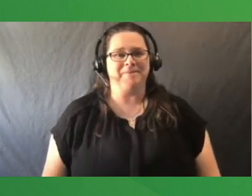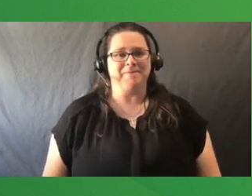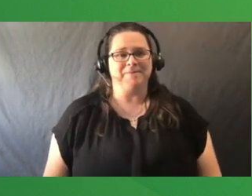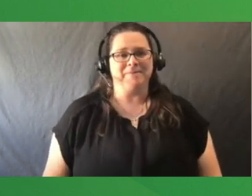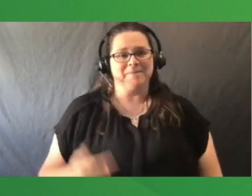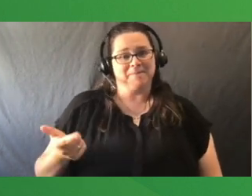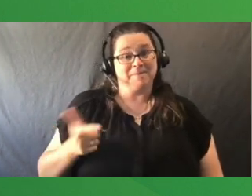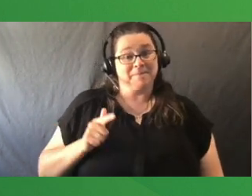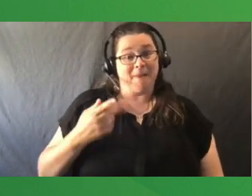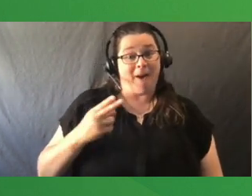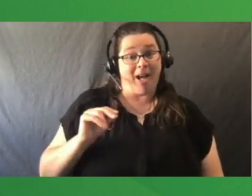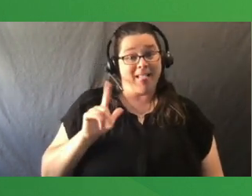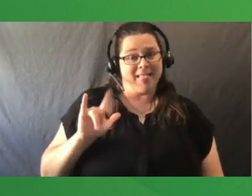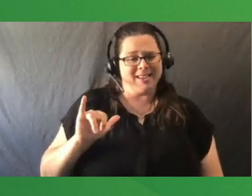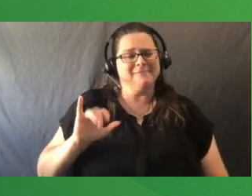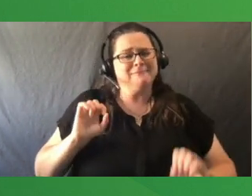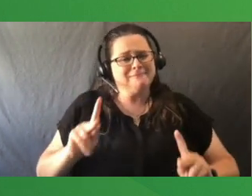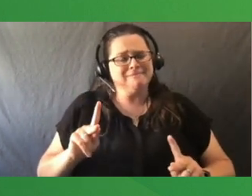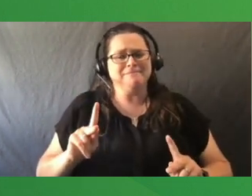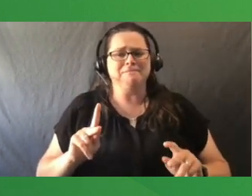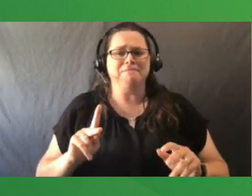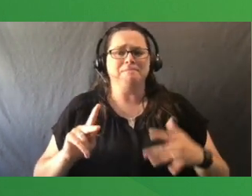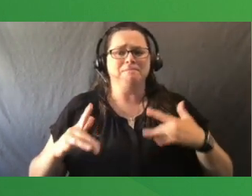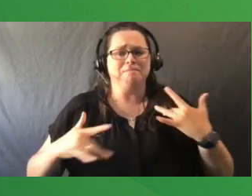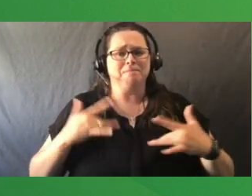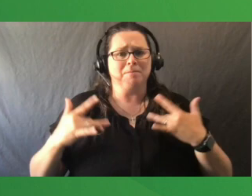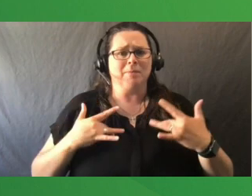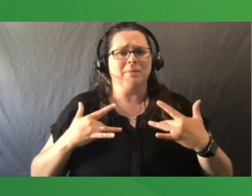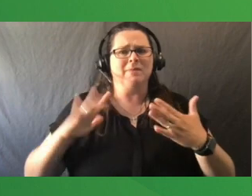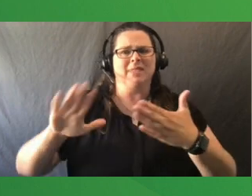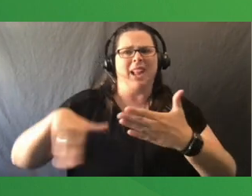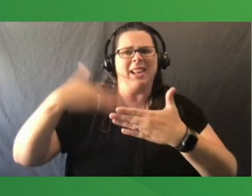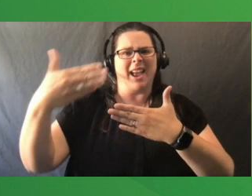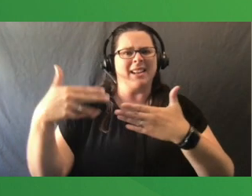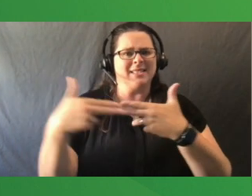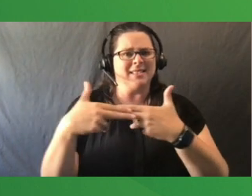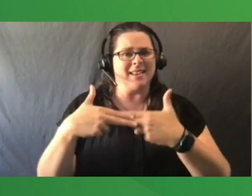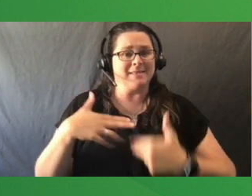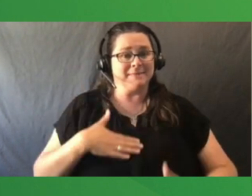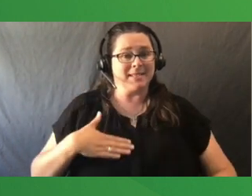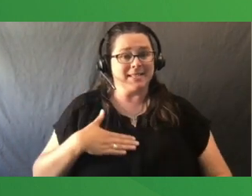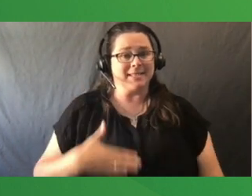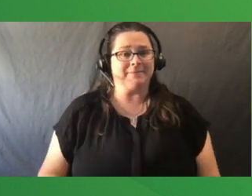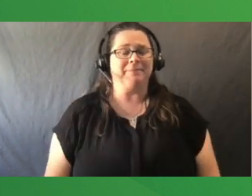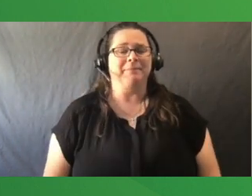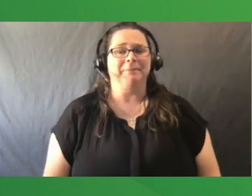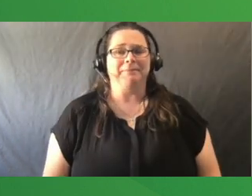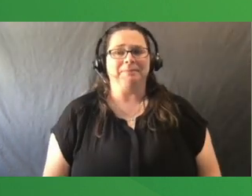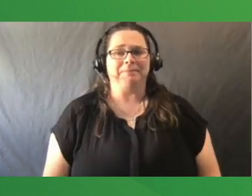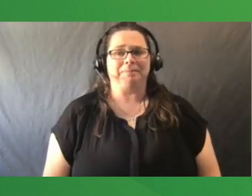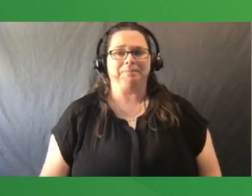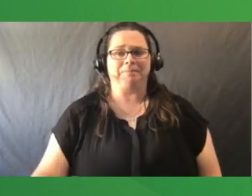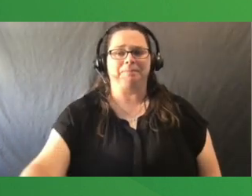So if we wanna switch to that first slide or slide four.